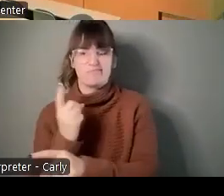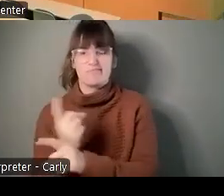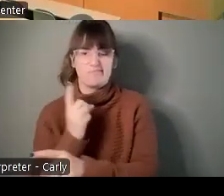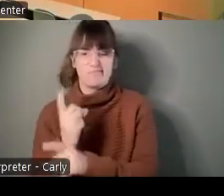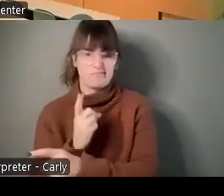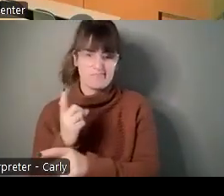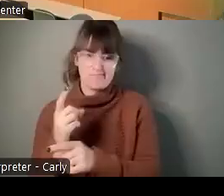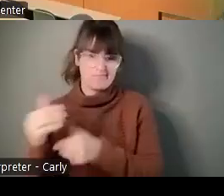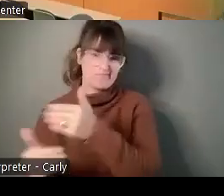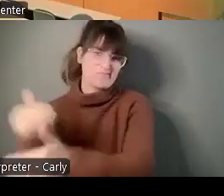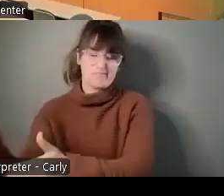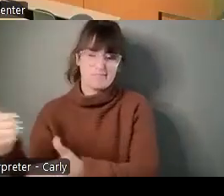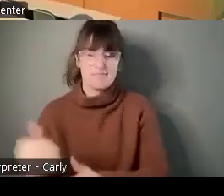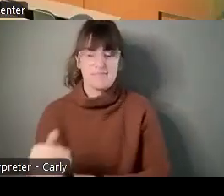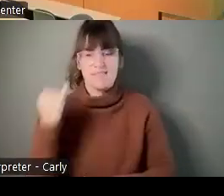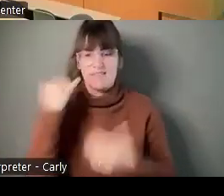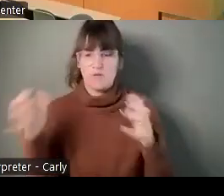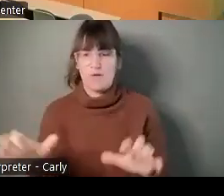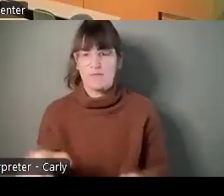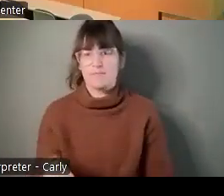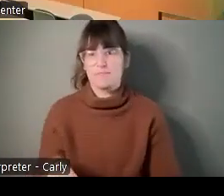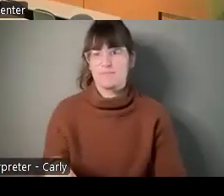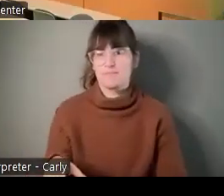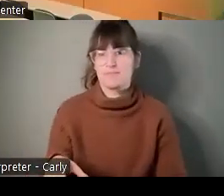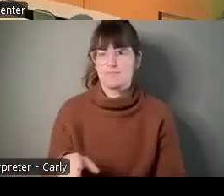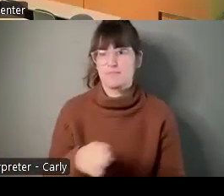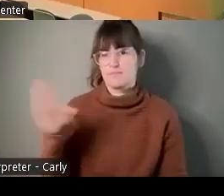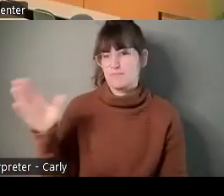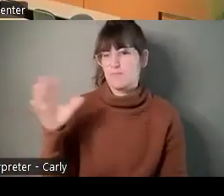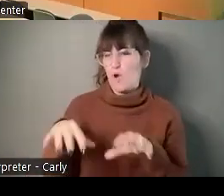want to do it. Yeah. Yeah. I mean, one of the other things that's been amazing about working